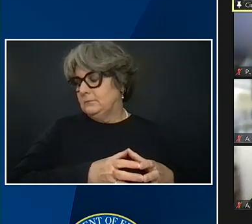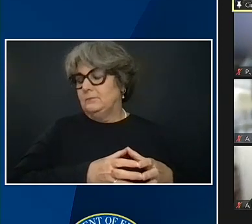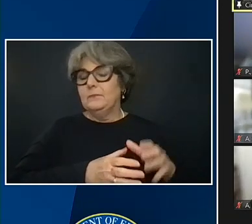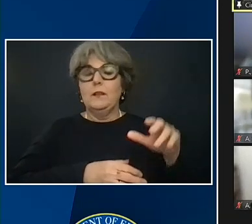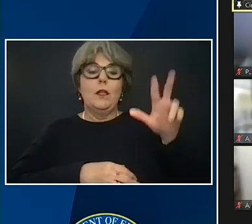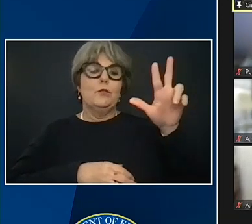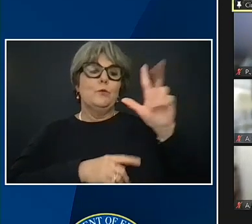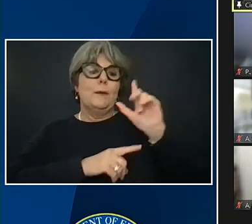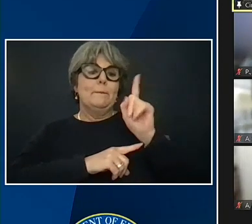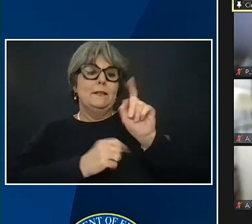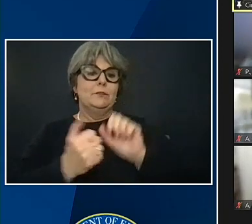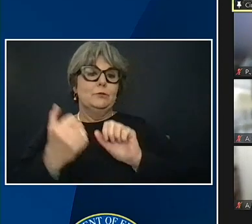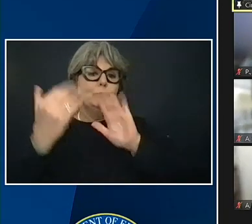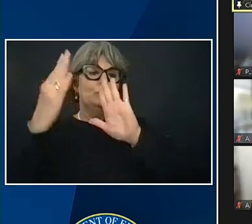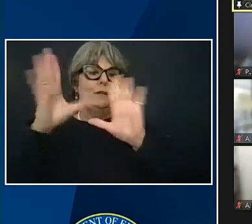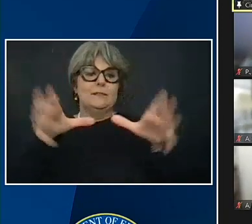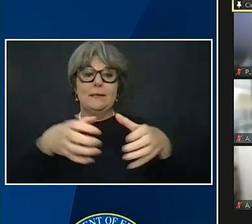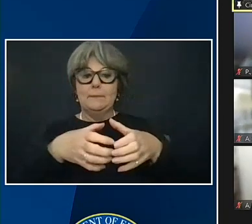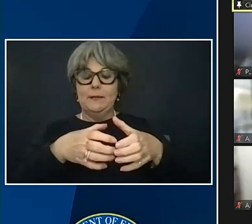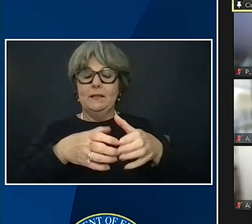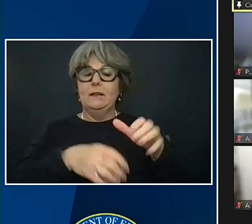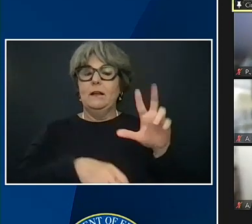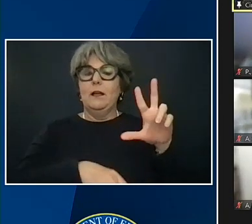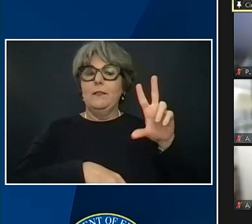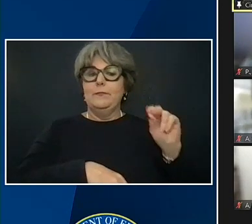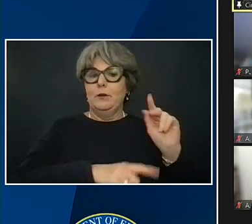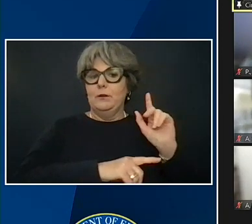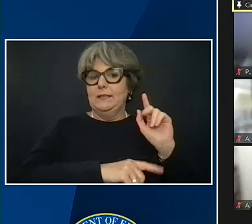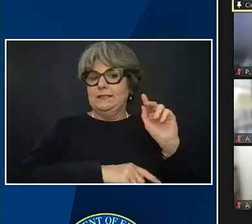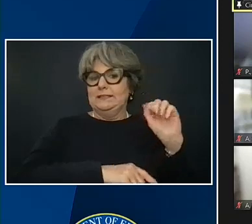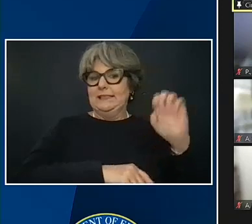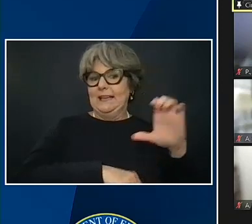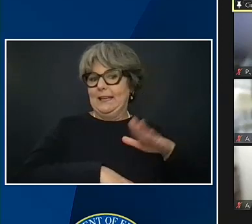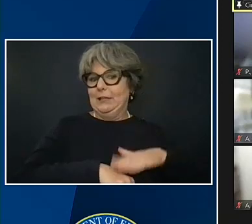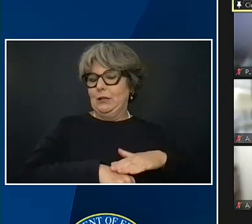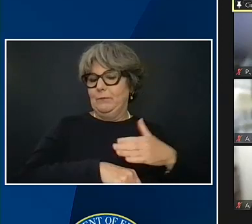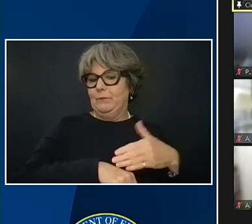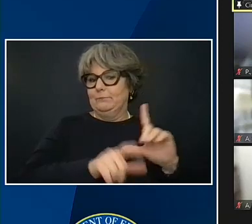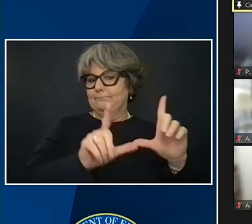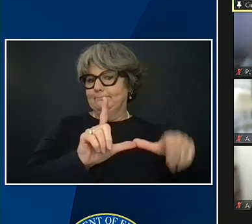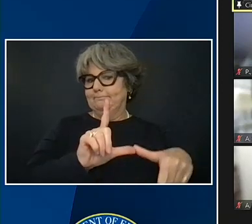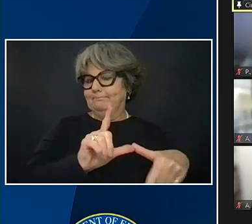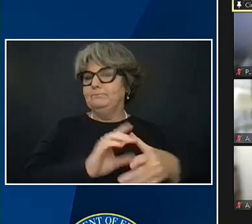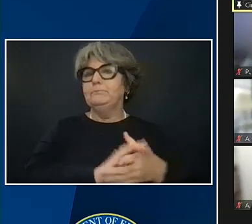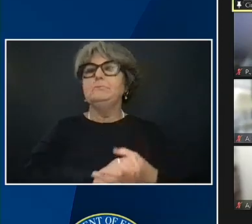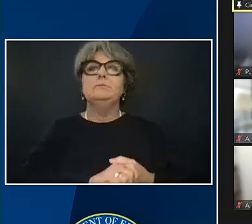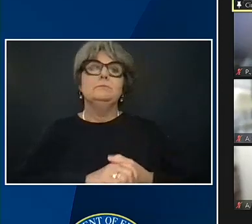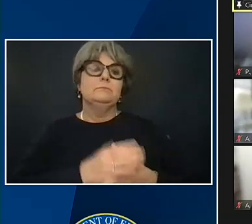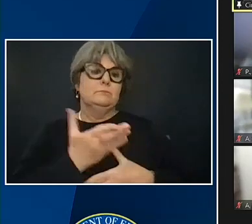the committee today and a 30-second notice before that time is about to expire. So with that, please begin.